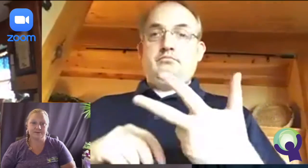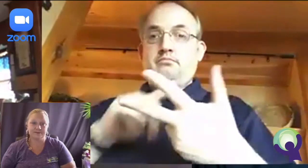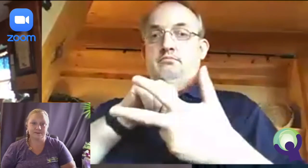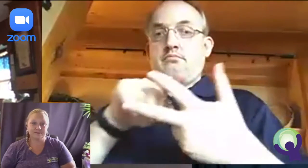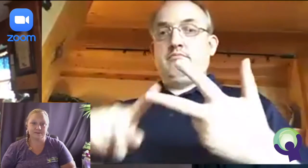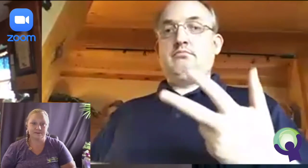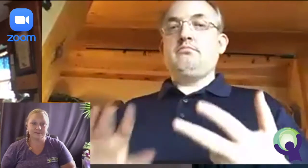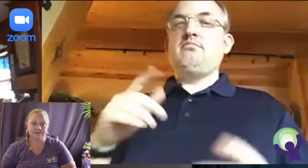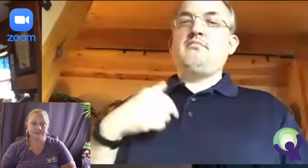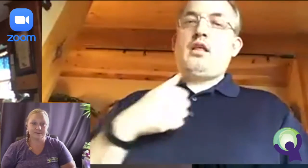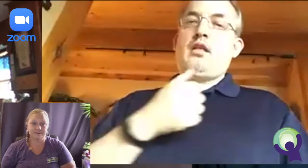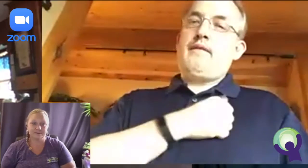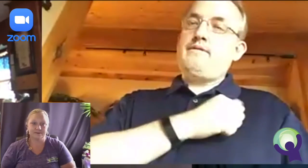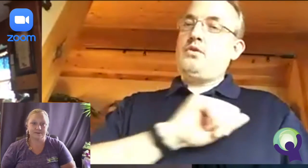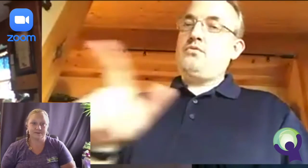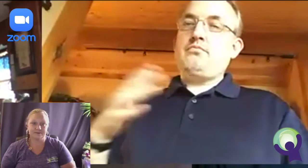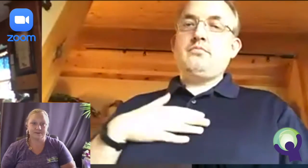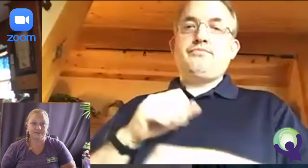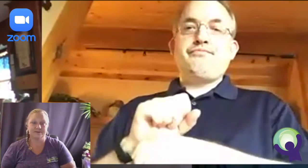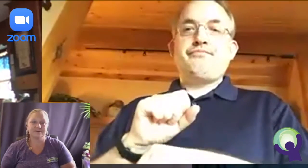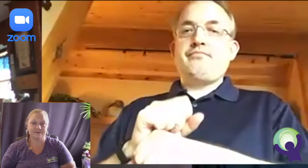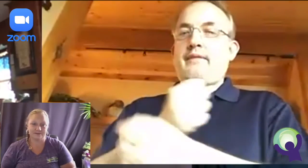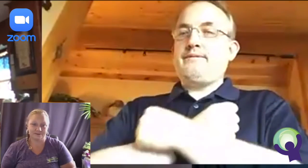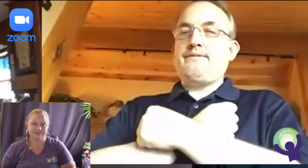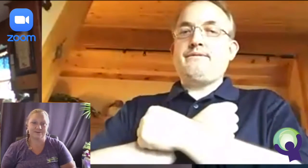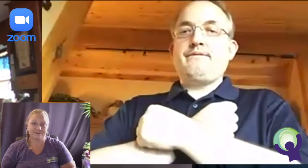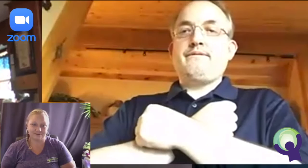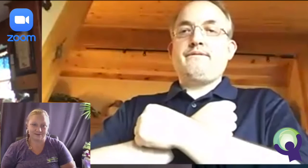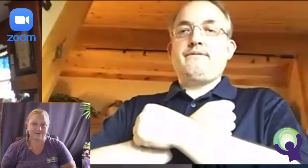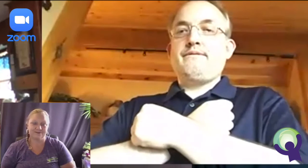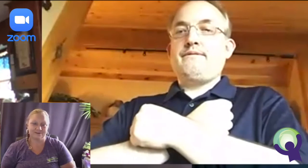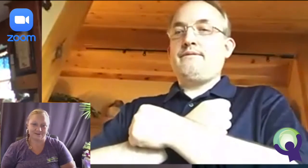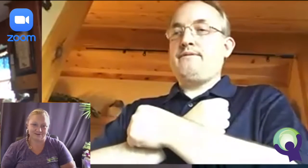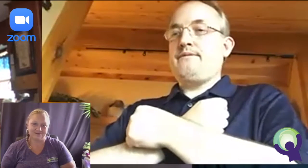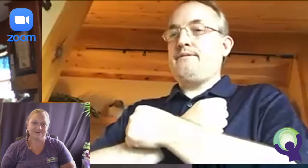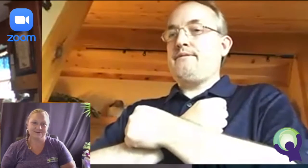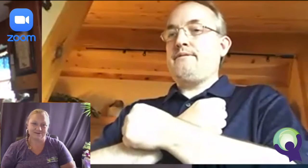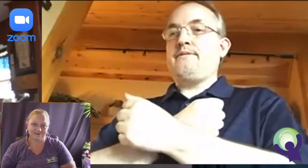Helen Keller National Center. So of those three positions I loved all of them. I really did.